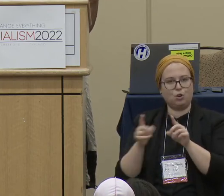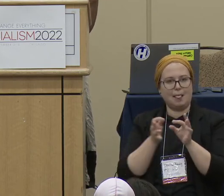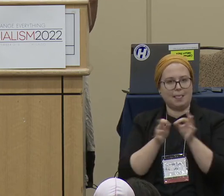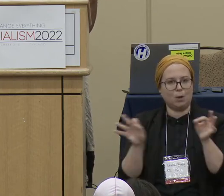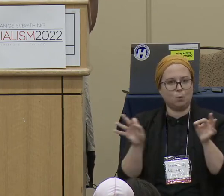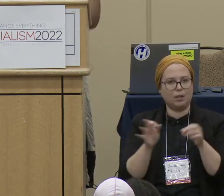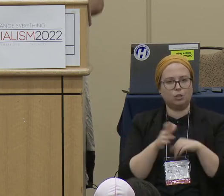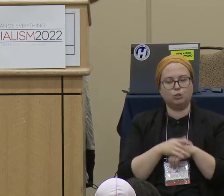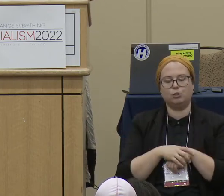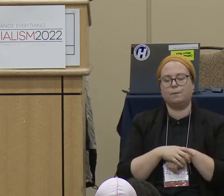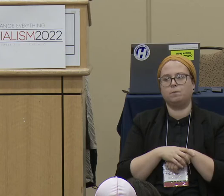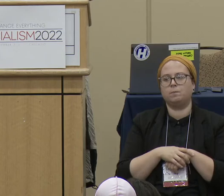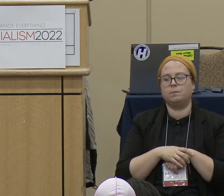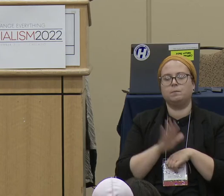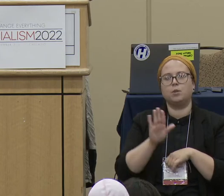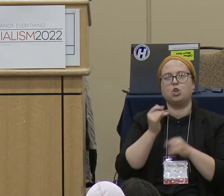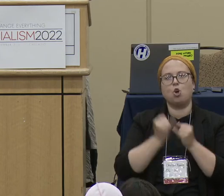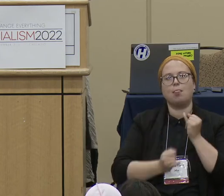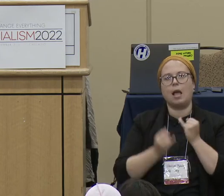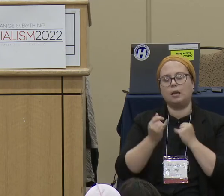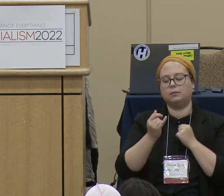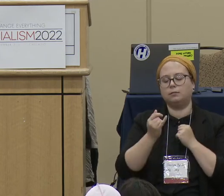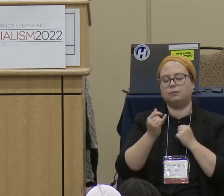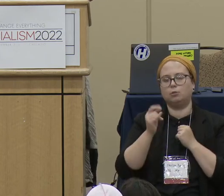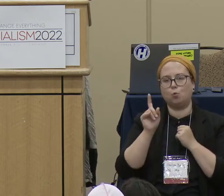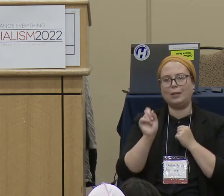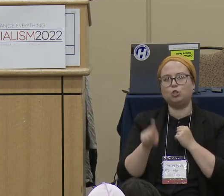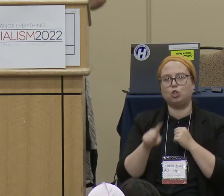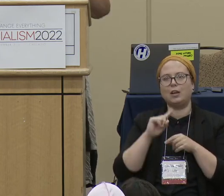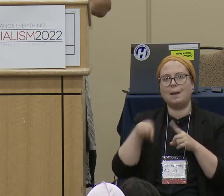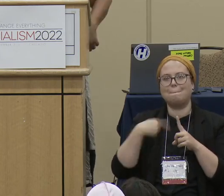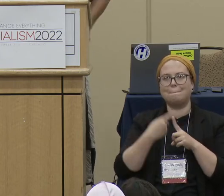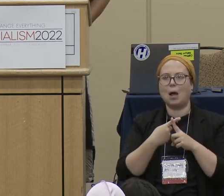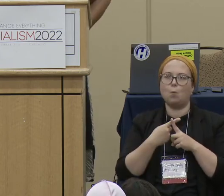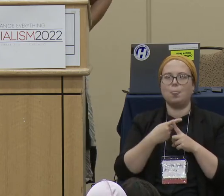right. We have to use different kinds of language.